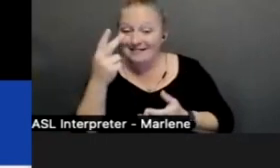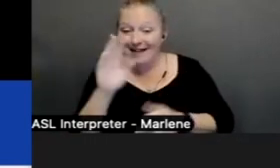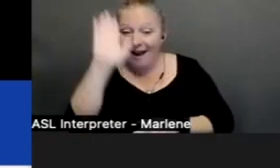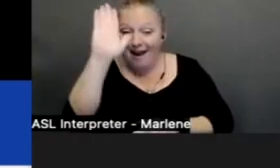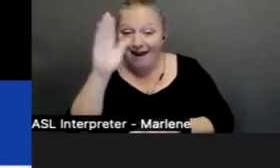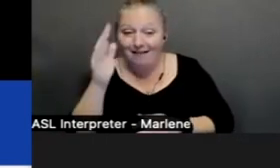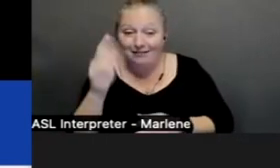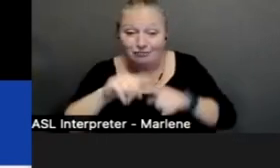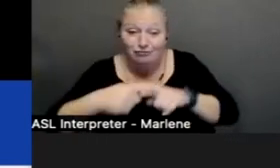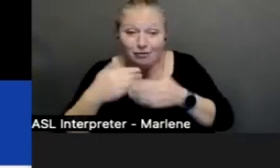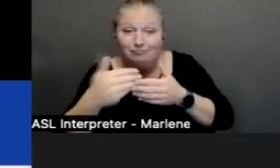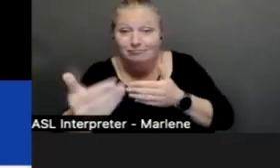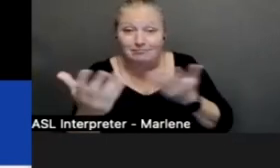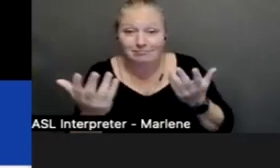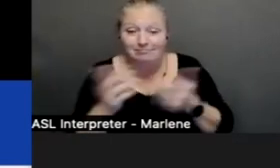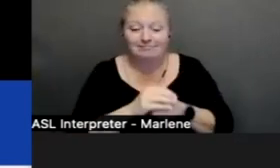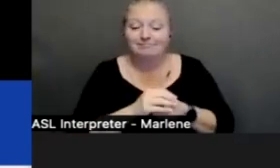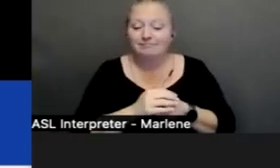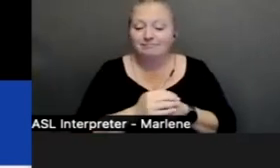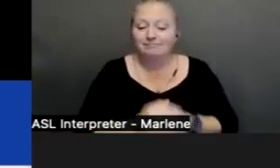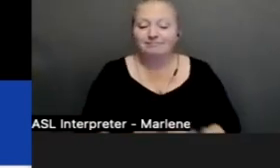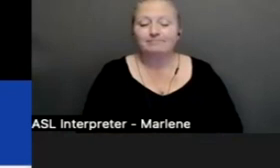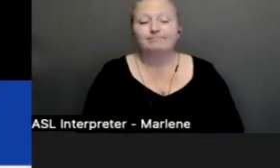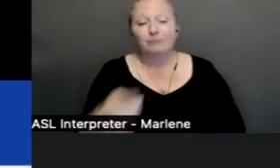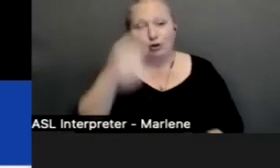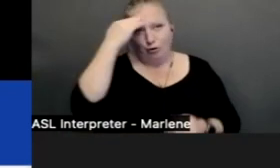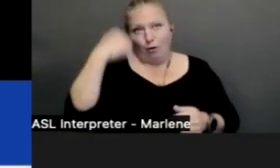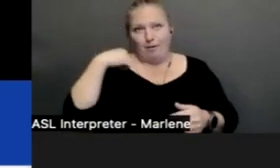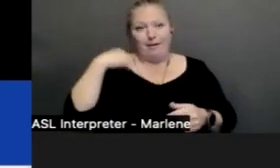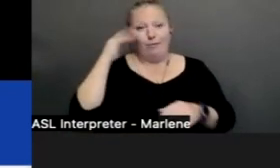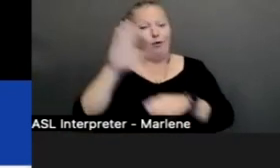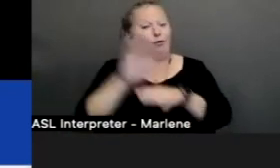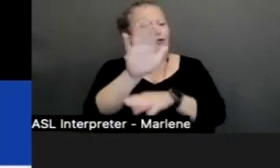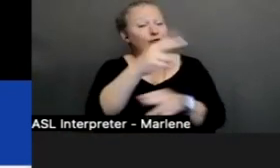and kind of get it started. Because you know me, I might start calling on you. I know you.